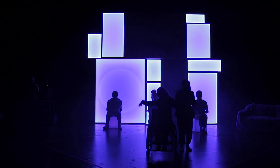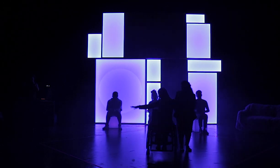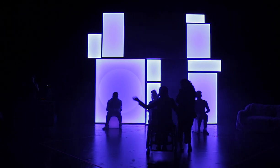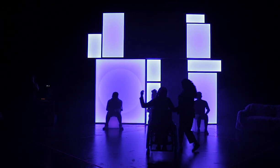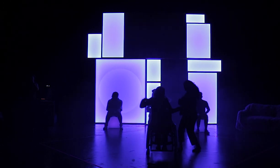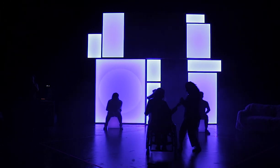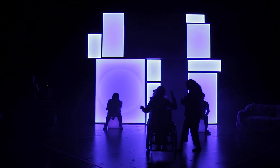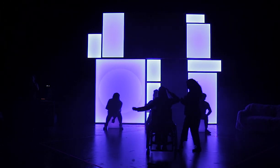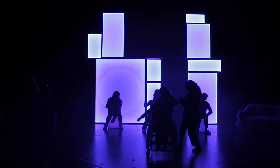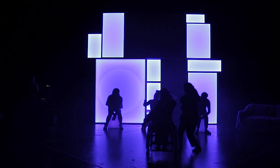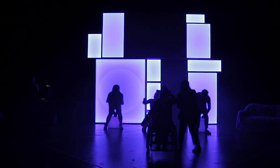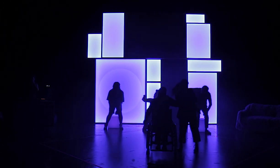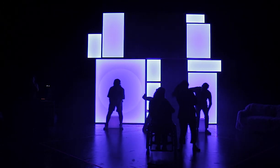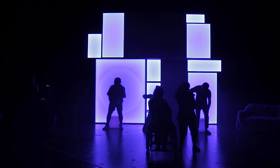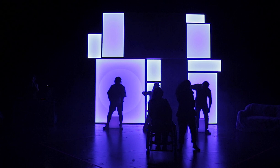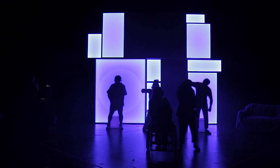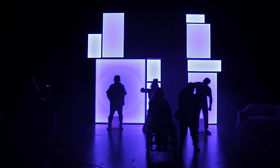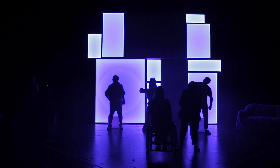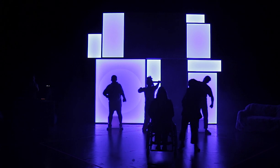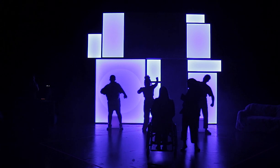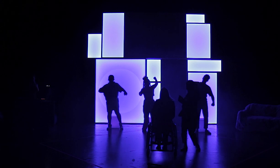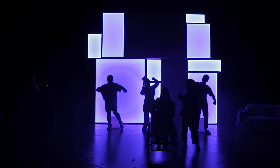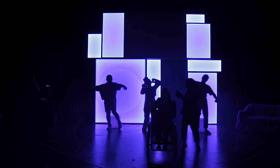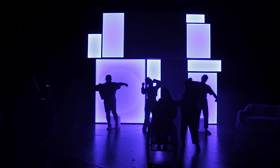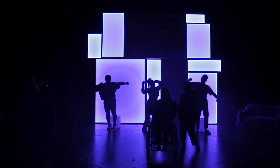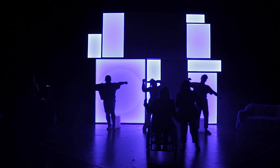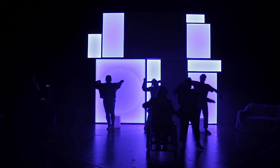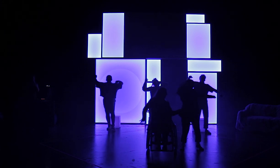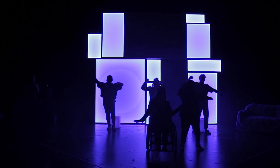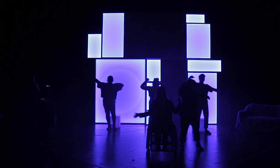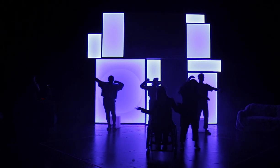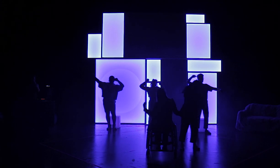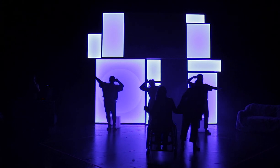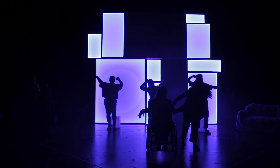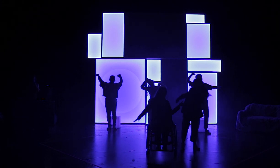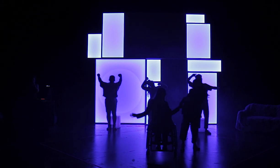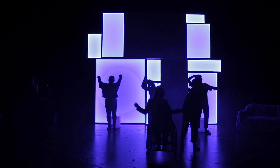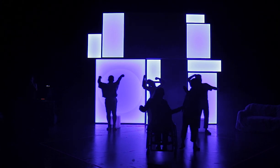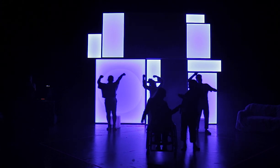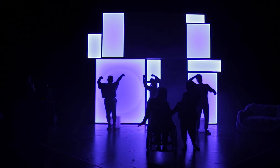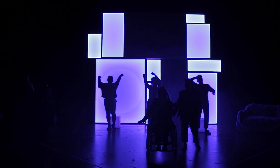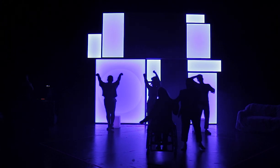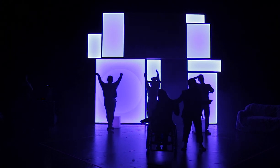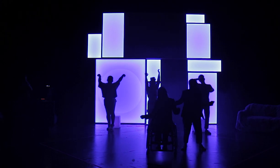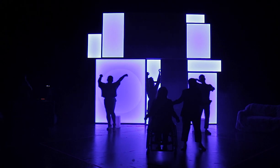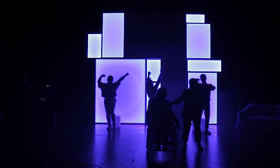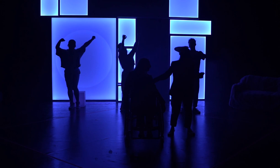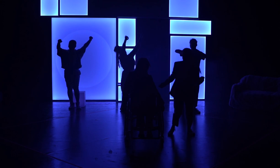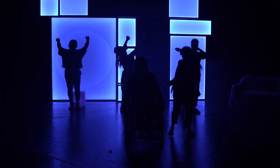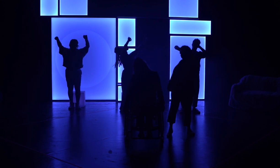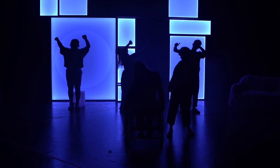[ # GRACE BEGINS TO BEATBOX]